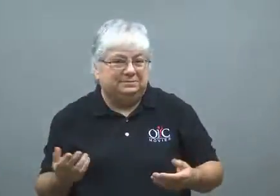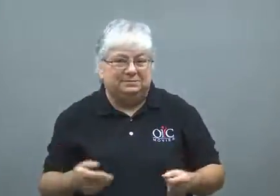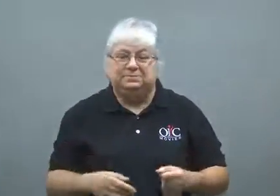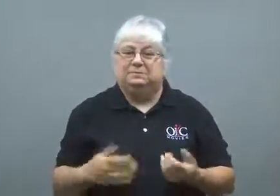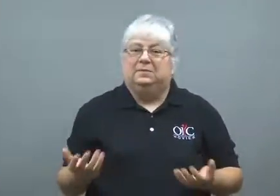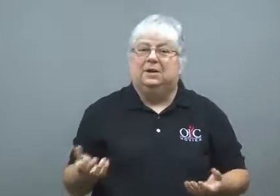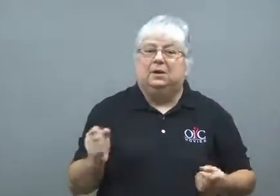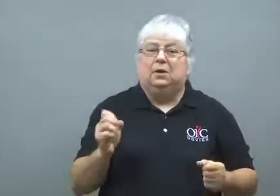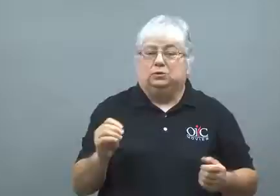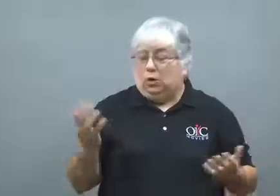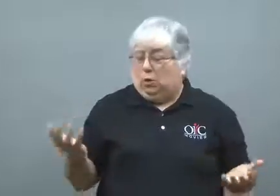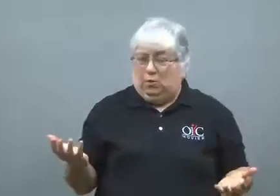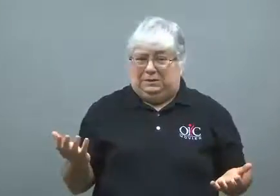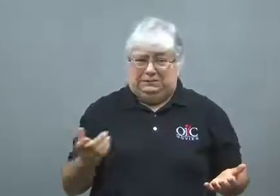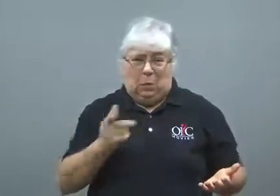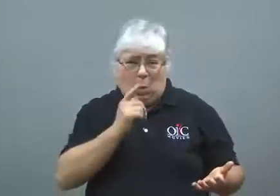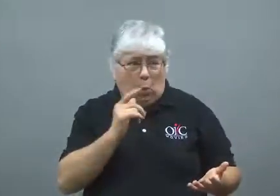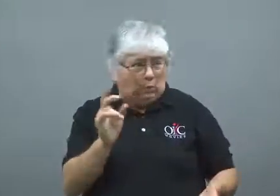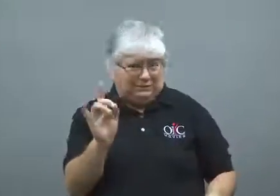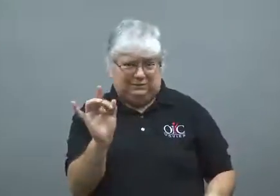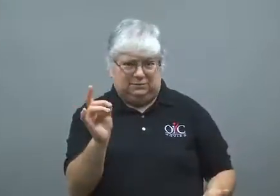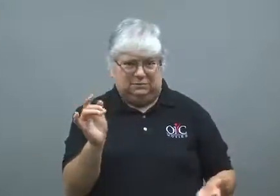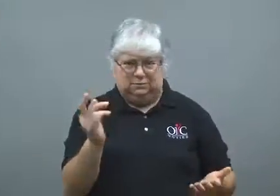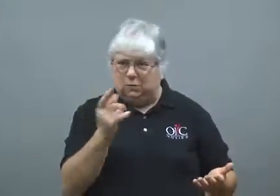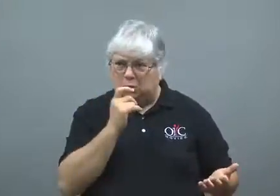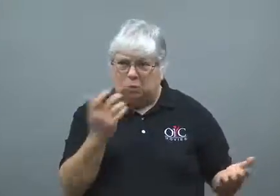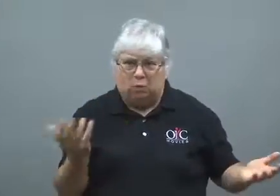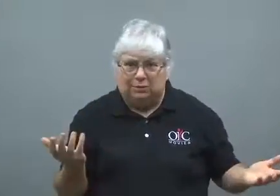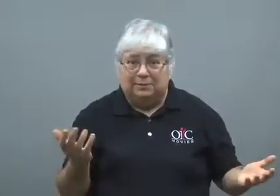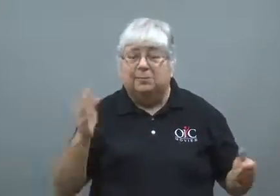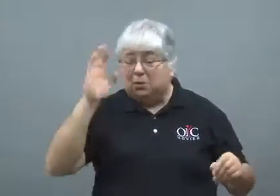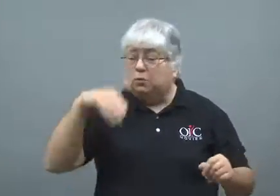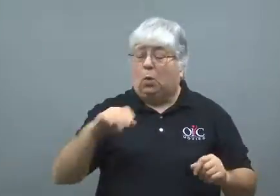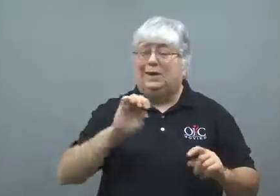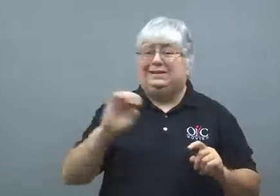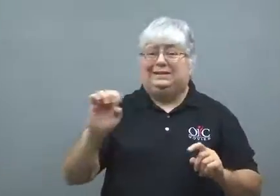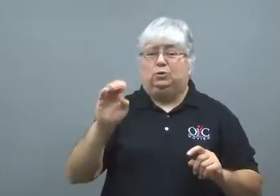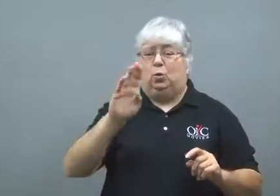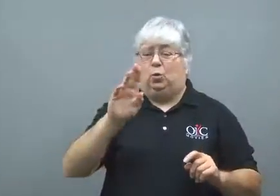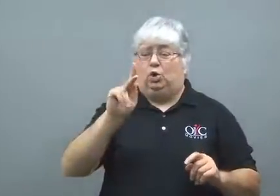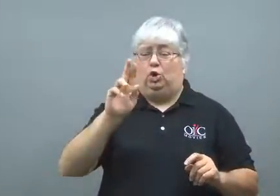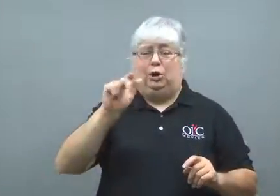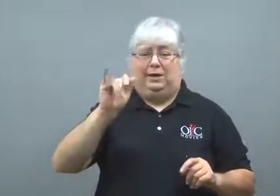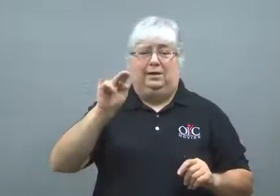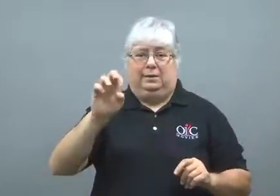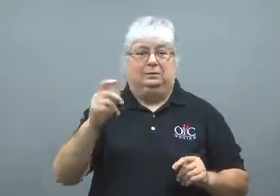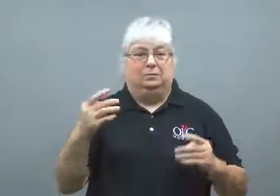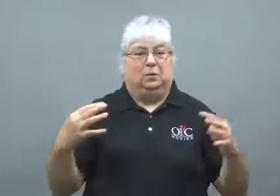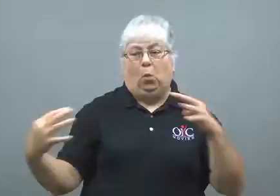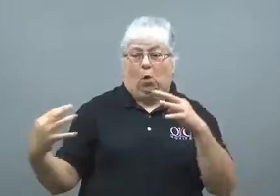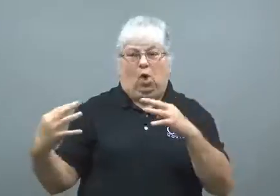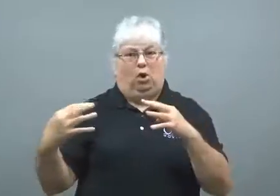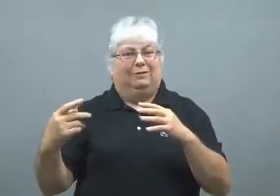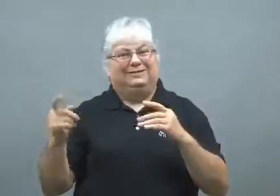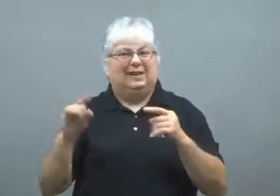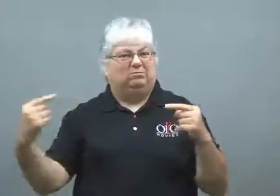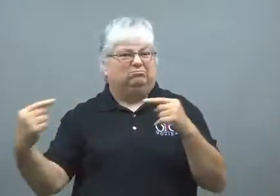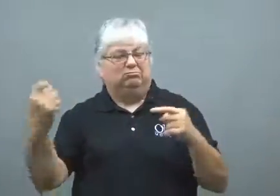So who did this? Rebels are battling in east Ukraine